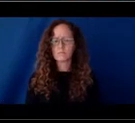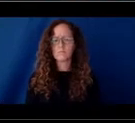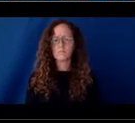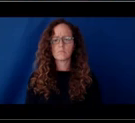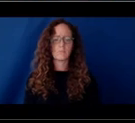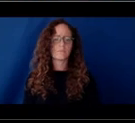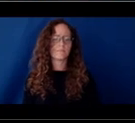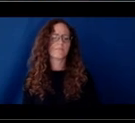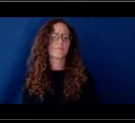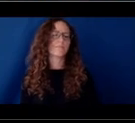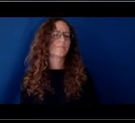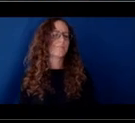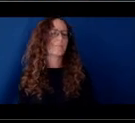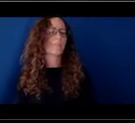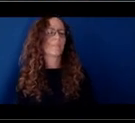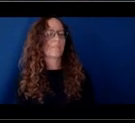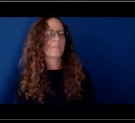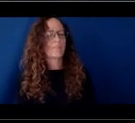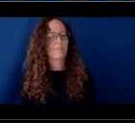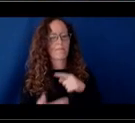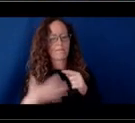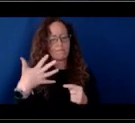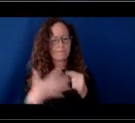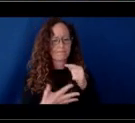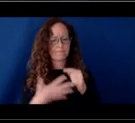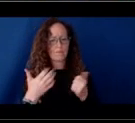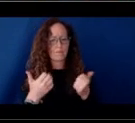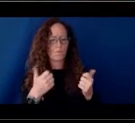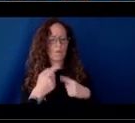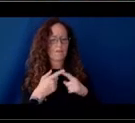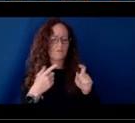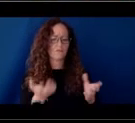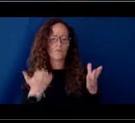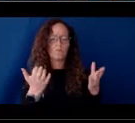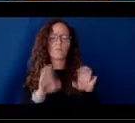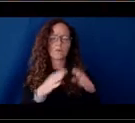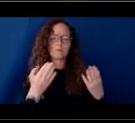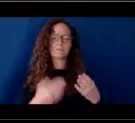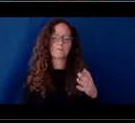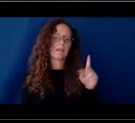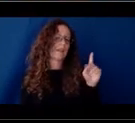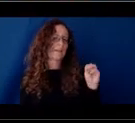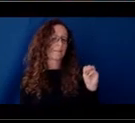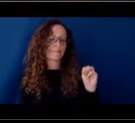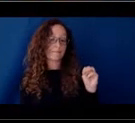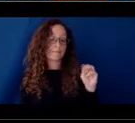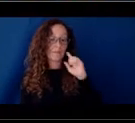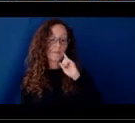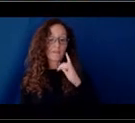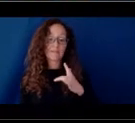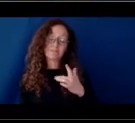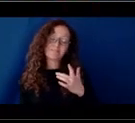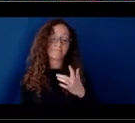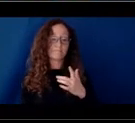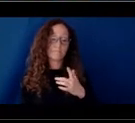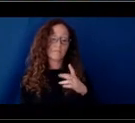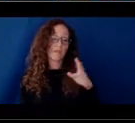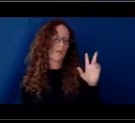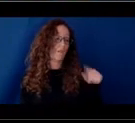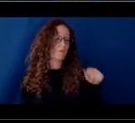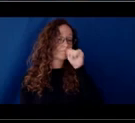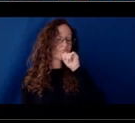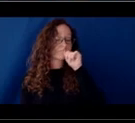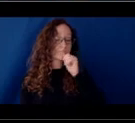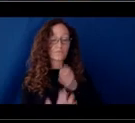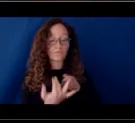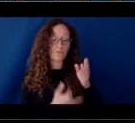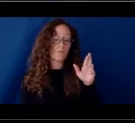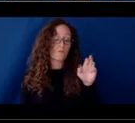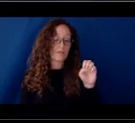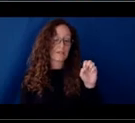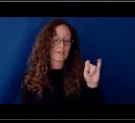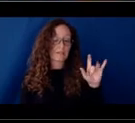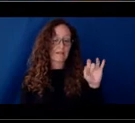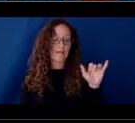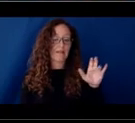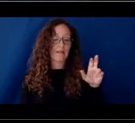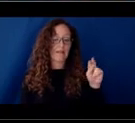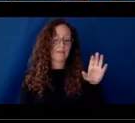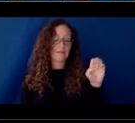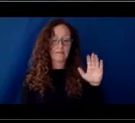I think that, really, it takes time for the resilience centers, as well as emergency managers,